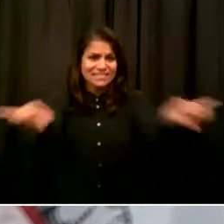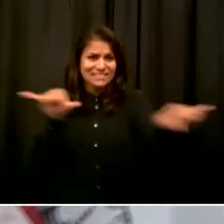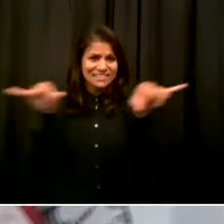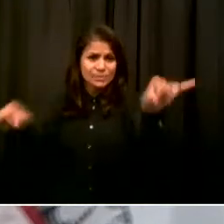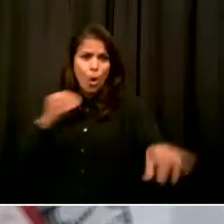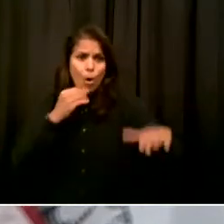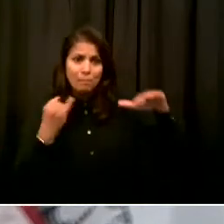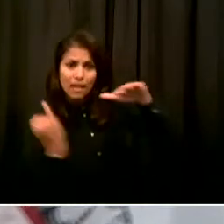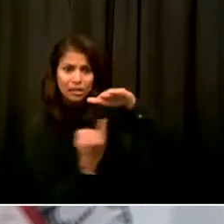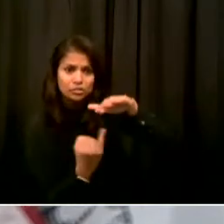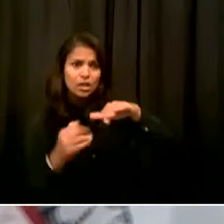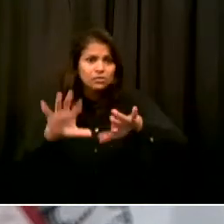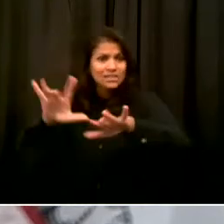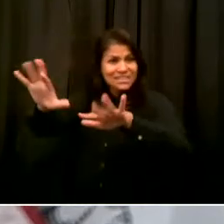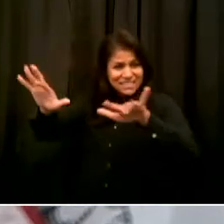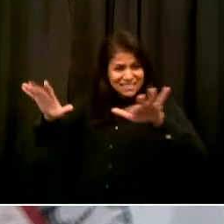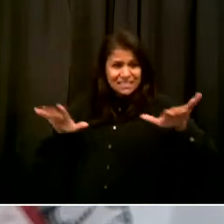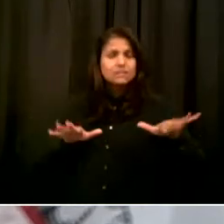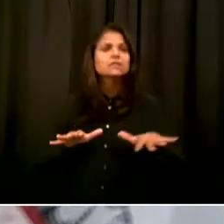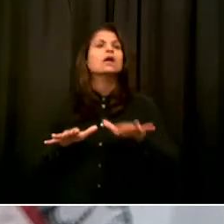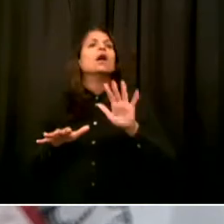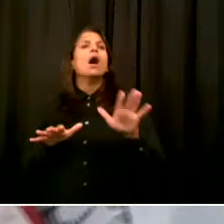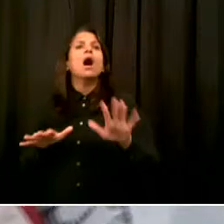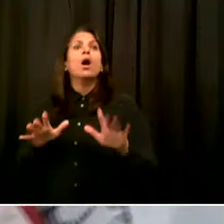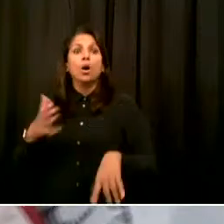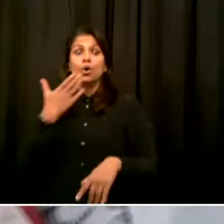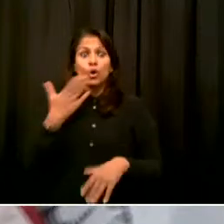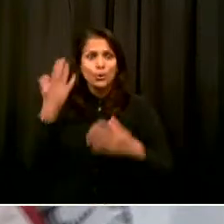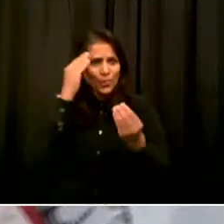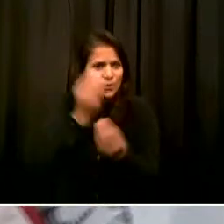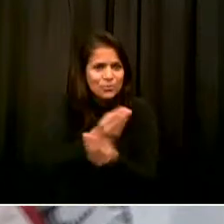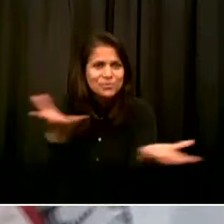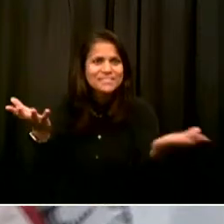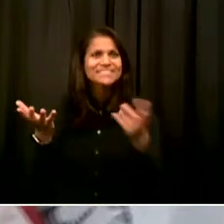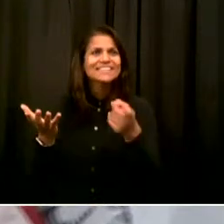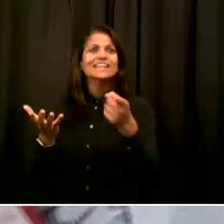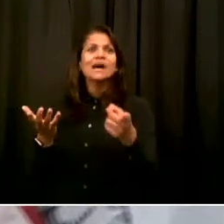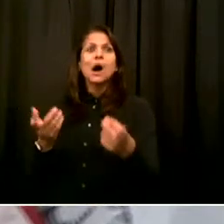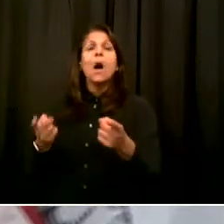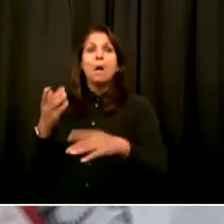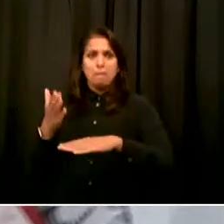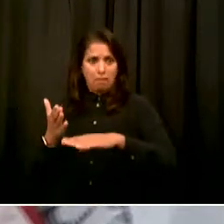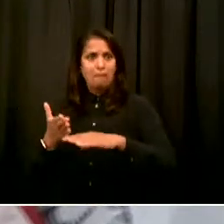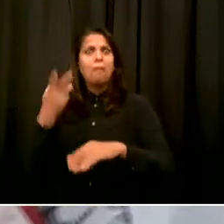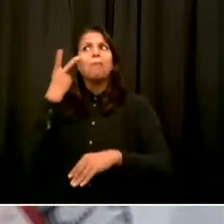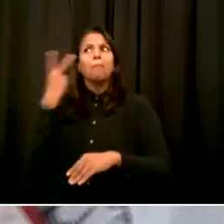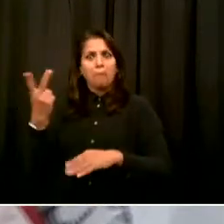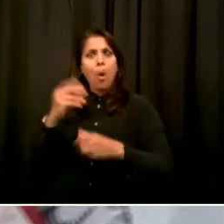TH. ERERE IS S STIILL WORK TO D BUT UNQUESTIOOBLNAY Y WE ARARIE BETTER PLACE THAN WE WERE IN QUEENS. AN IMPORTANT IMPROVEMENTS IN